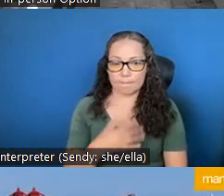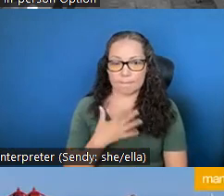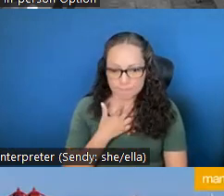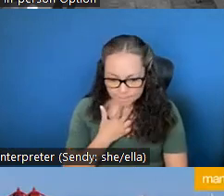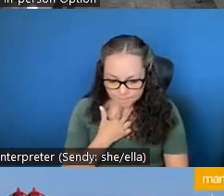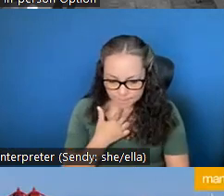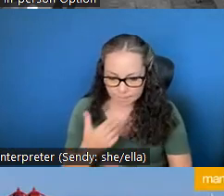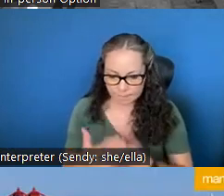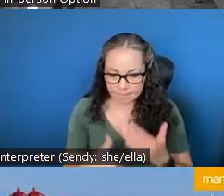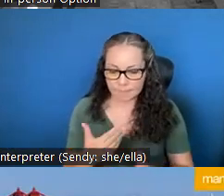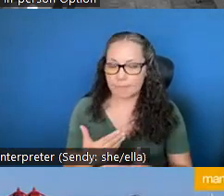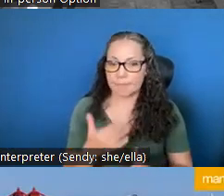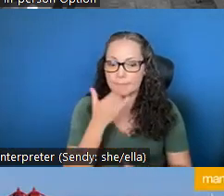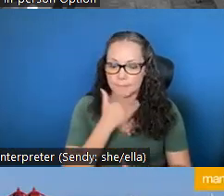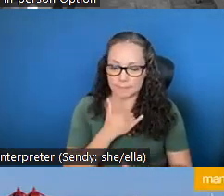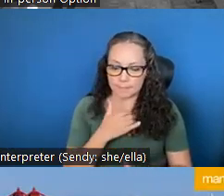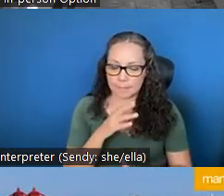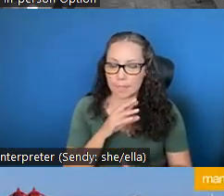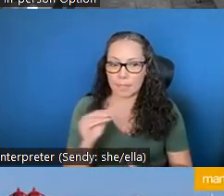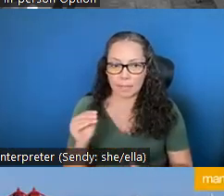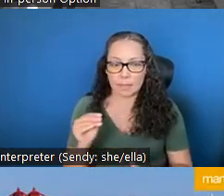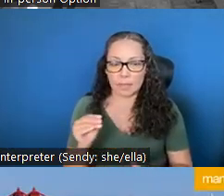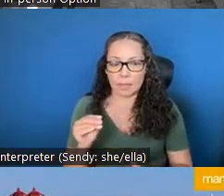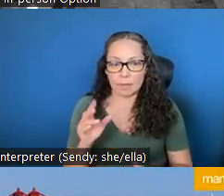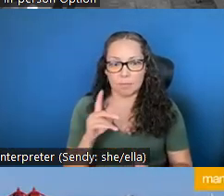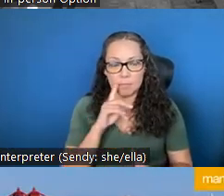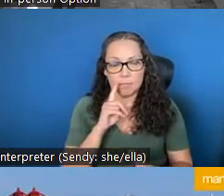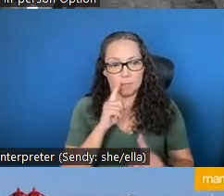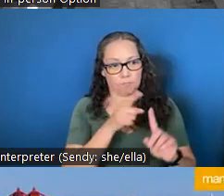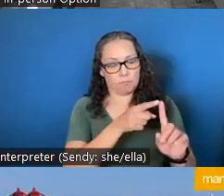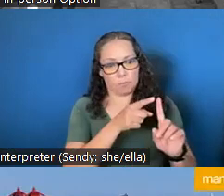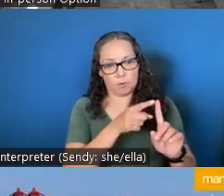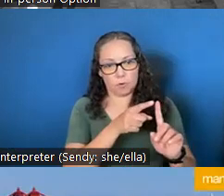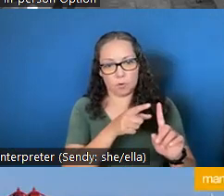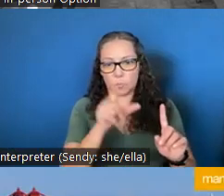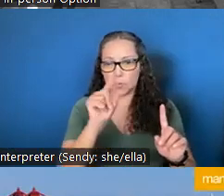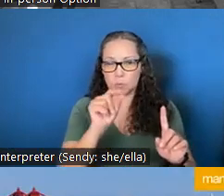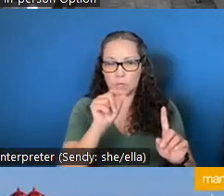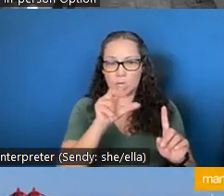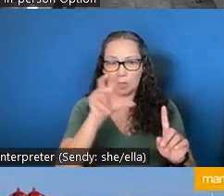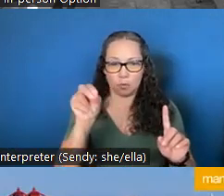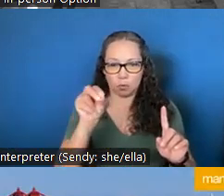on the the demographic inflection point for older adults in 2030 so we'll we'll look back with that